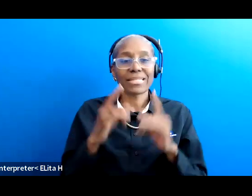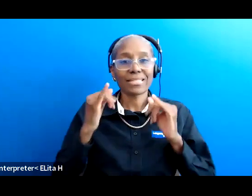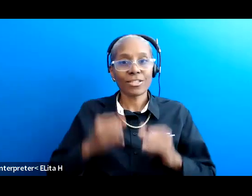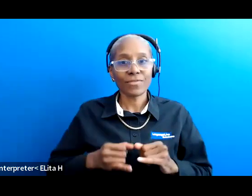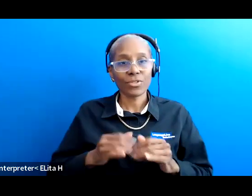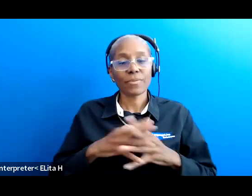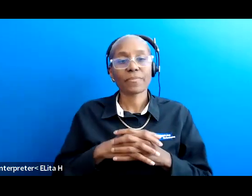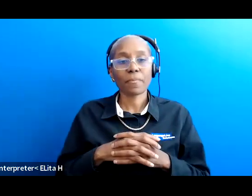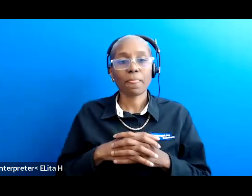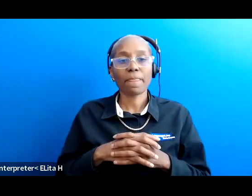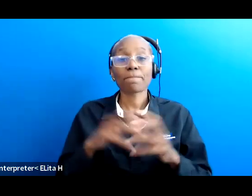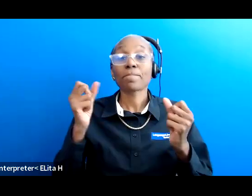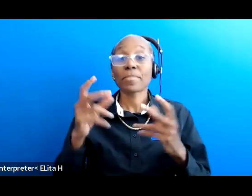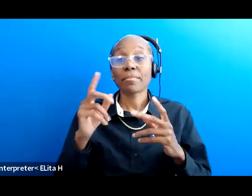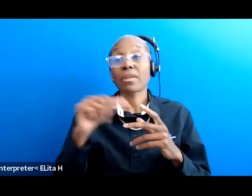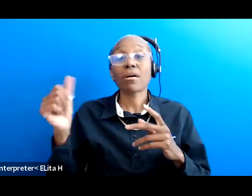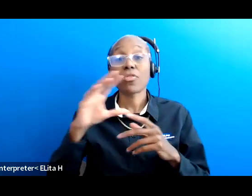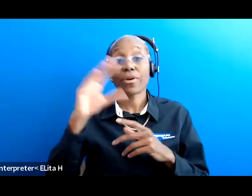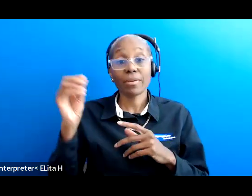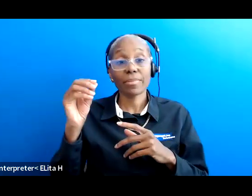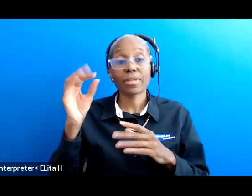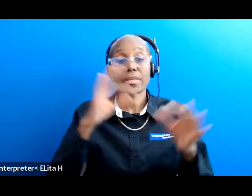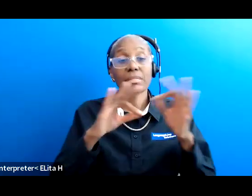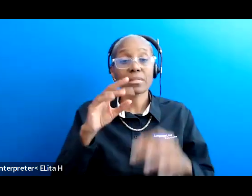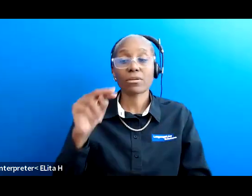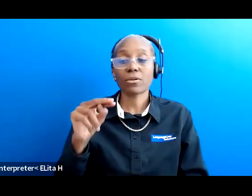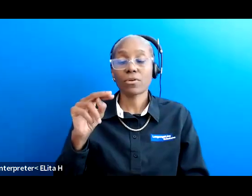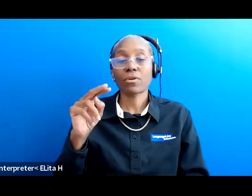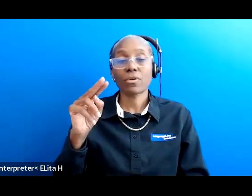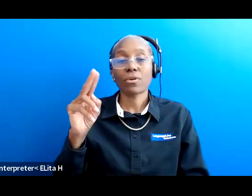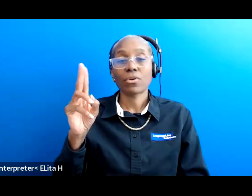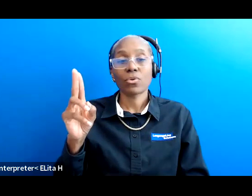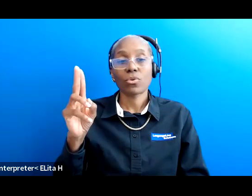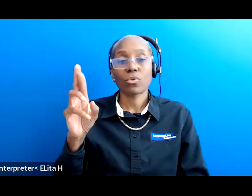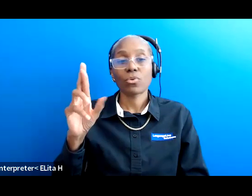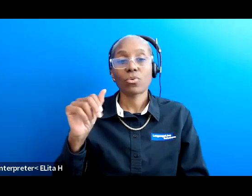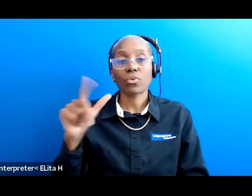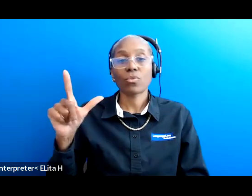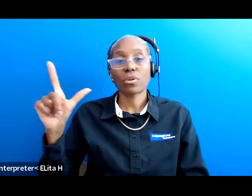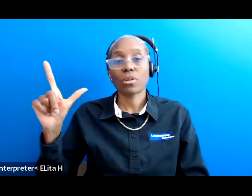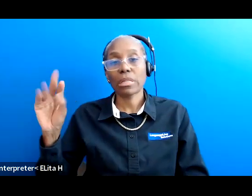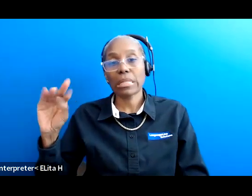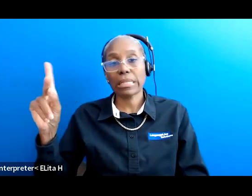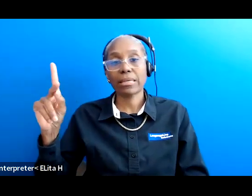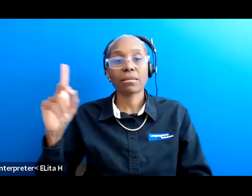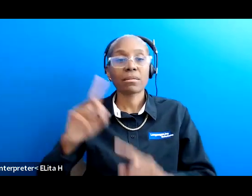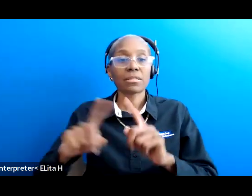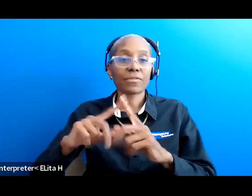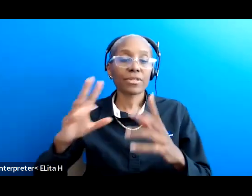Now there are a lot of other companies besides Neuralink that are doing a lot of different kinds of things for nerve stimulation.